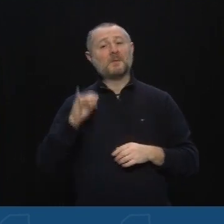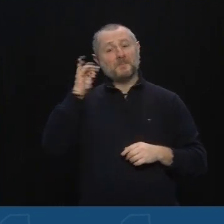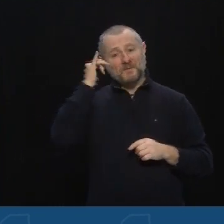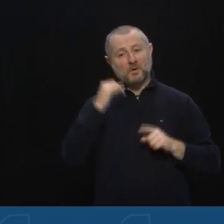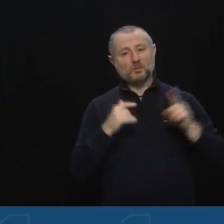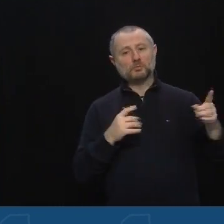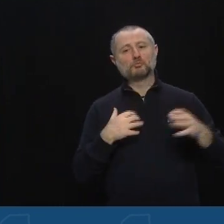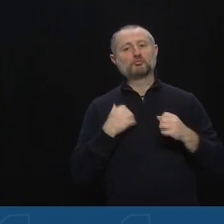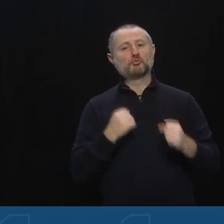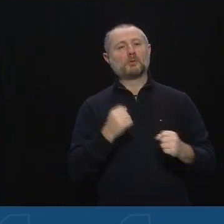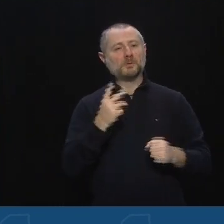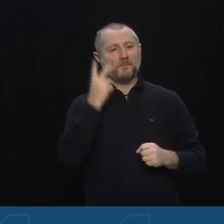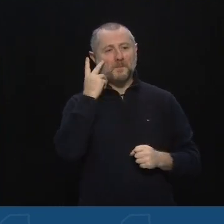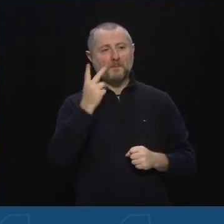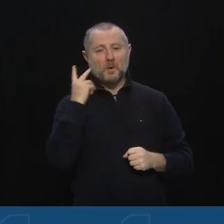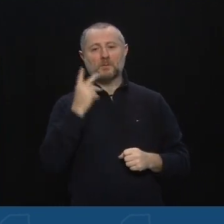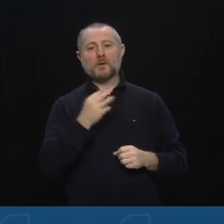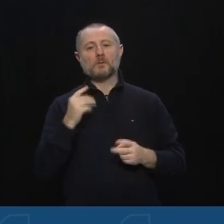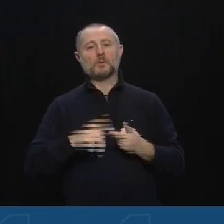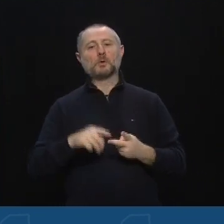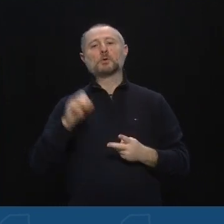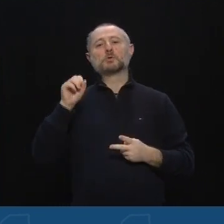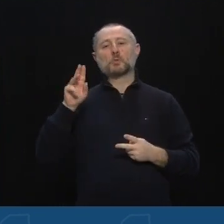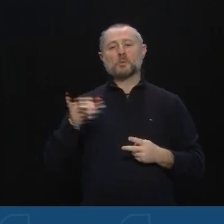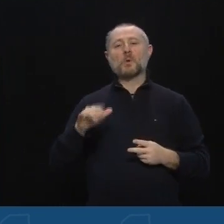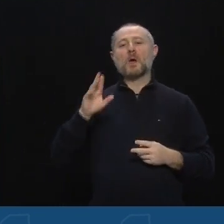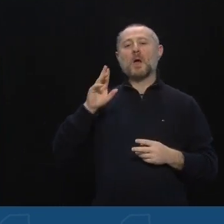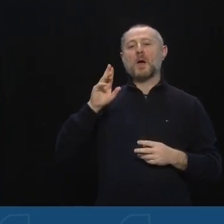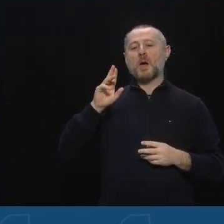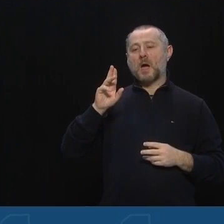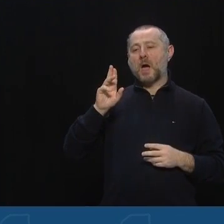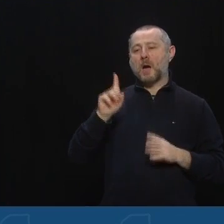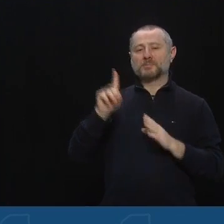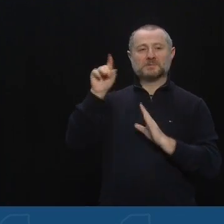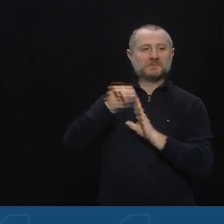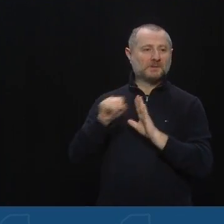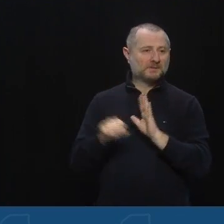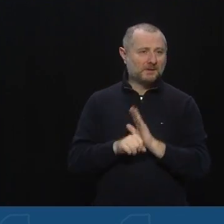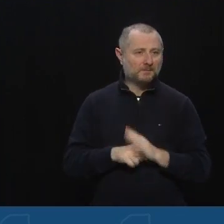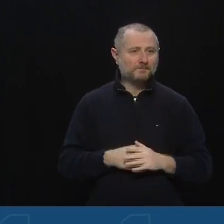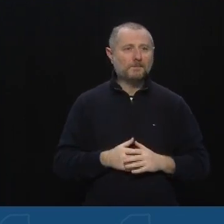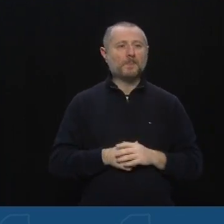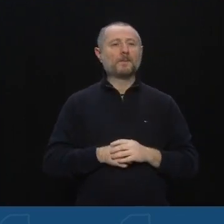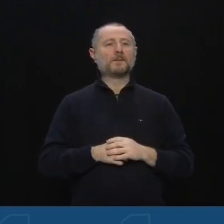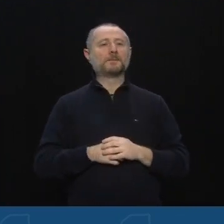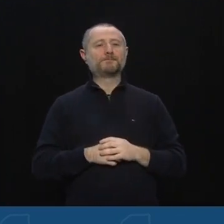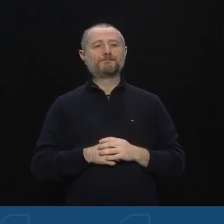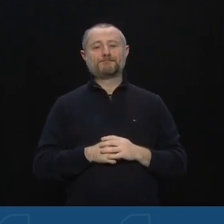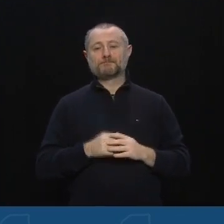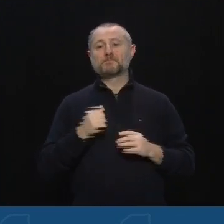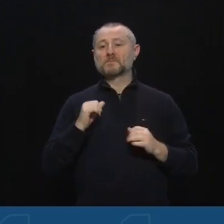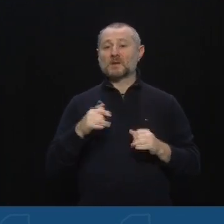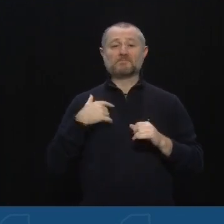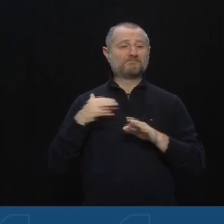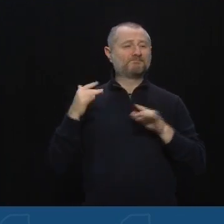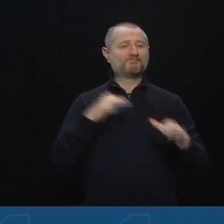TEAMS APPROVED FOR UPSTATE AND ROCHESTER, AS WELL AS SYRACUSE, AREAS THAT ARE BIG HIT SO HARD